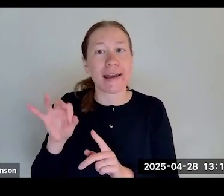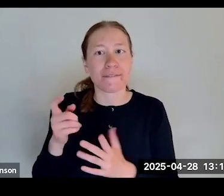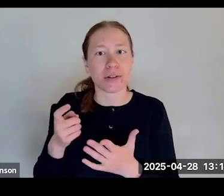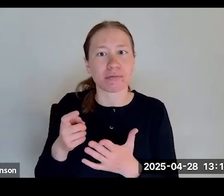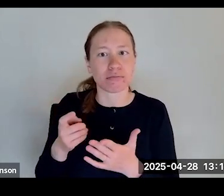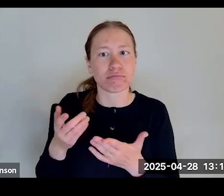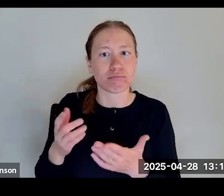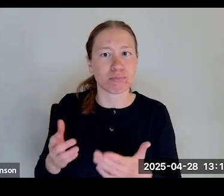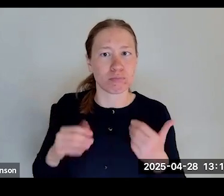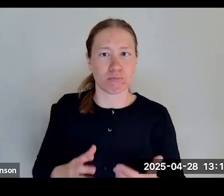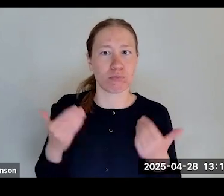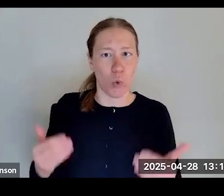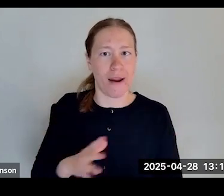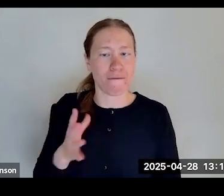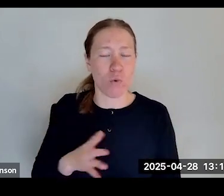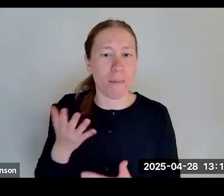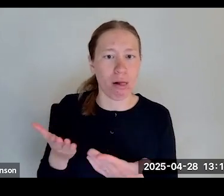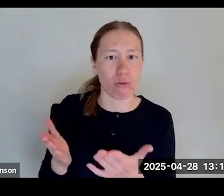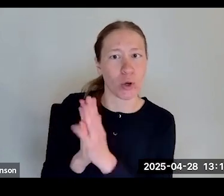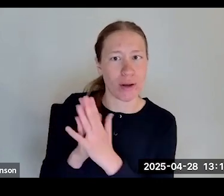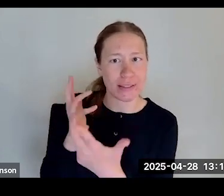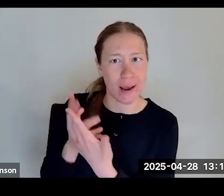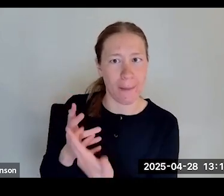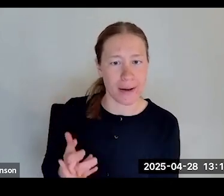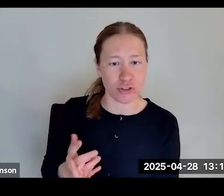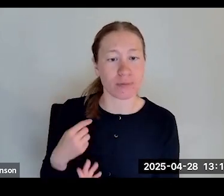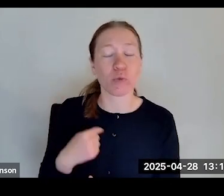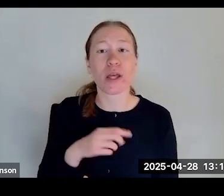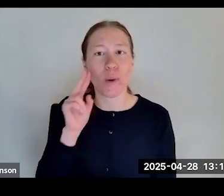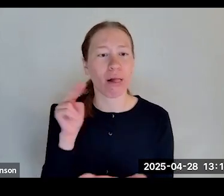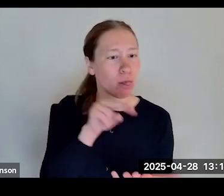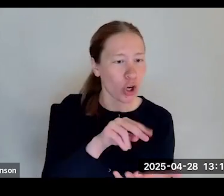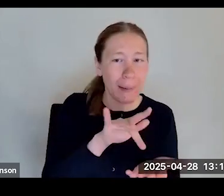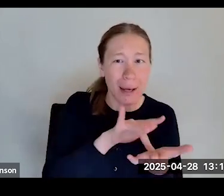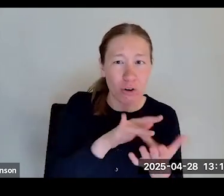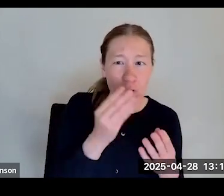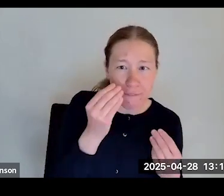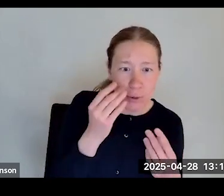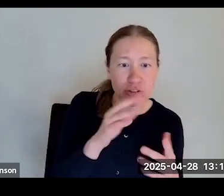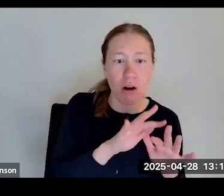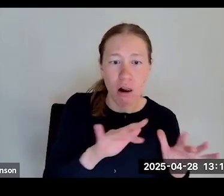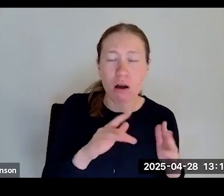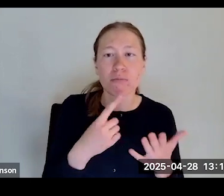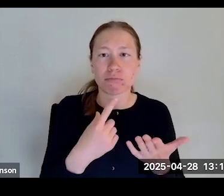through our office. So we would look at that medical, make a disability determination and talk to the employee about it.